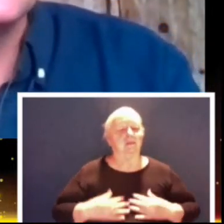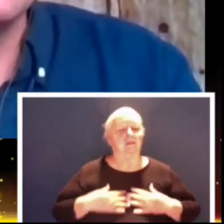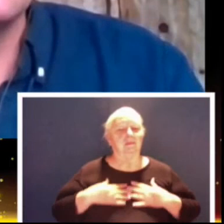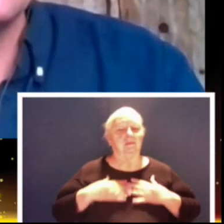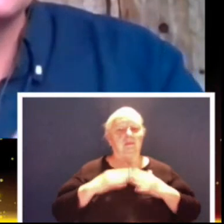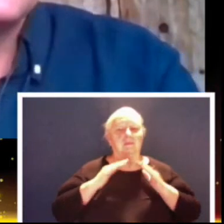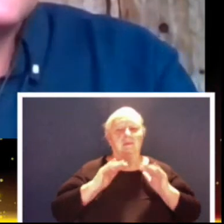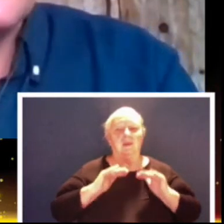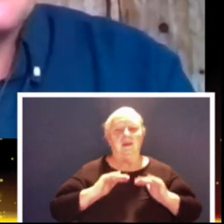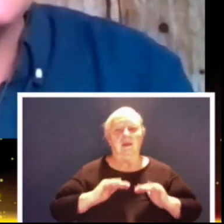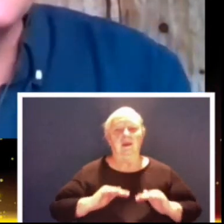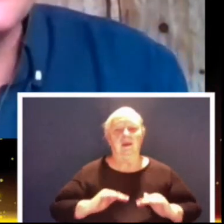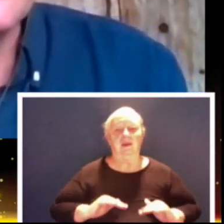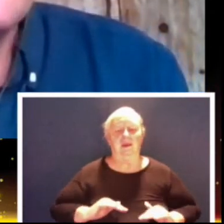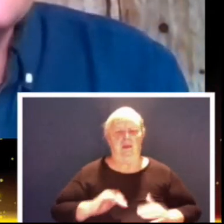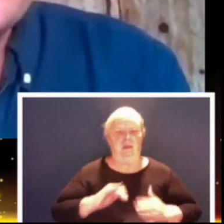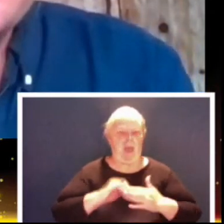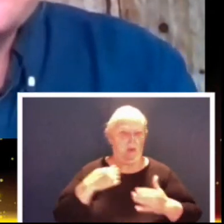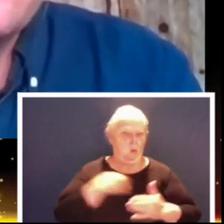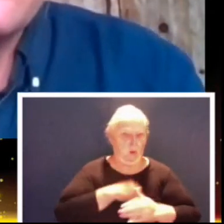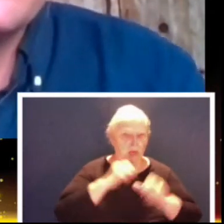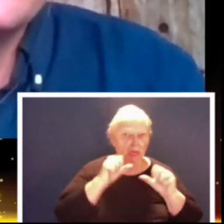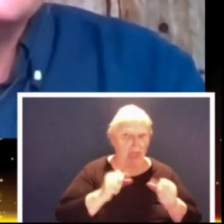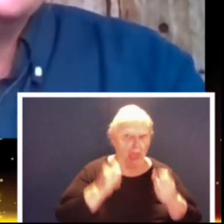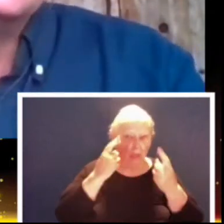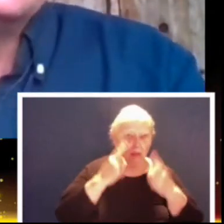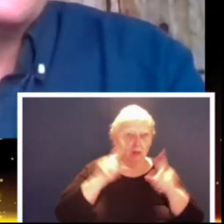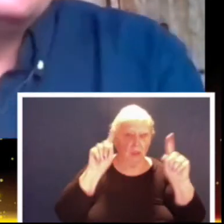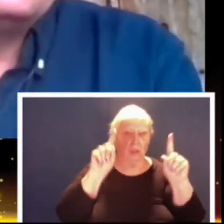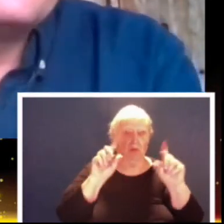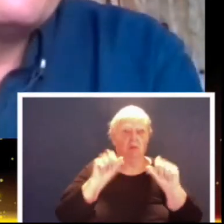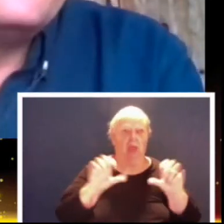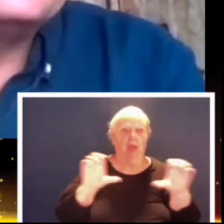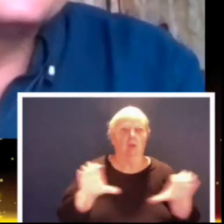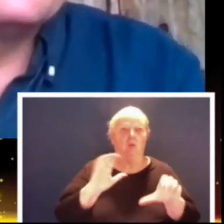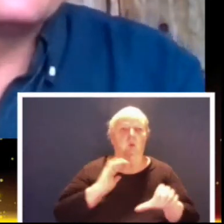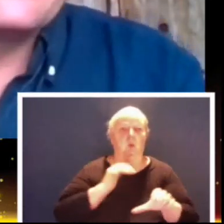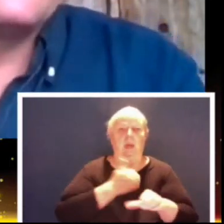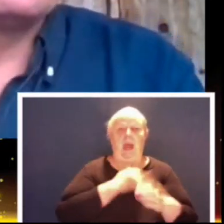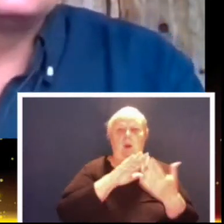for us to imagine in our communities? Or what is your vision for how things,